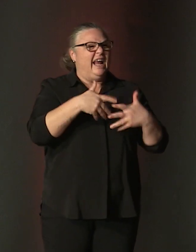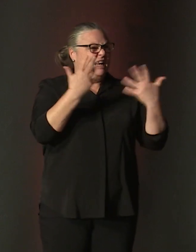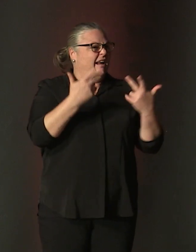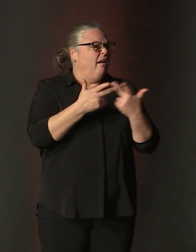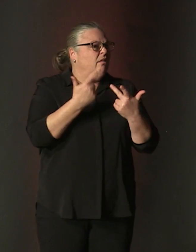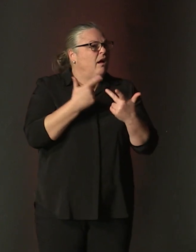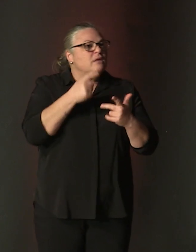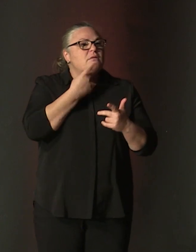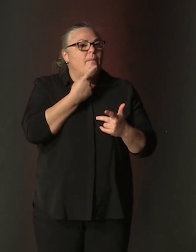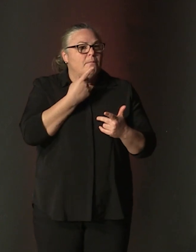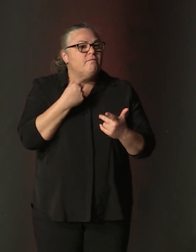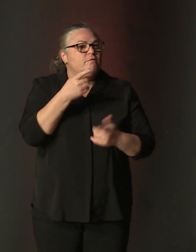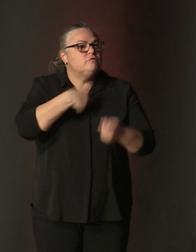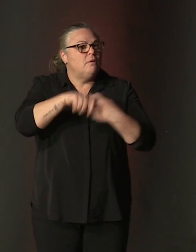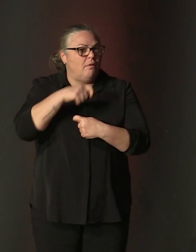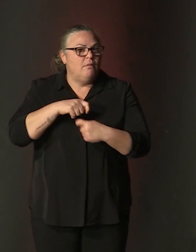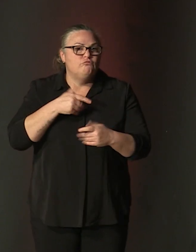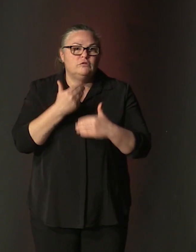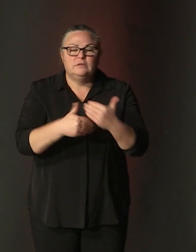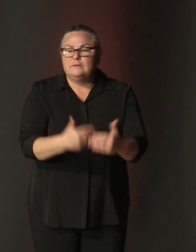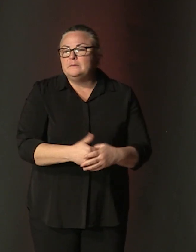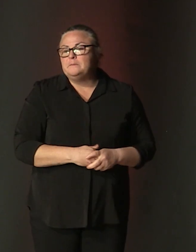like other alternatives such as chemical recycling.